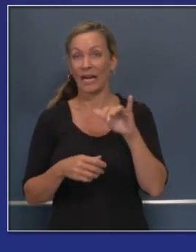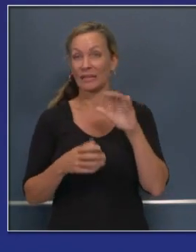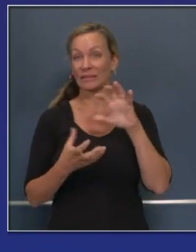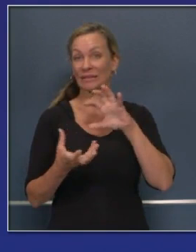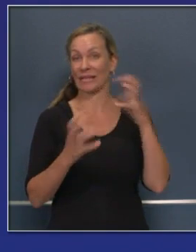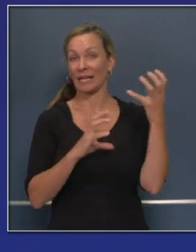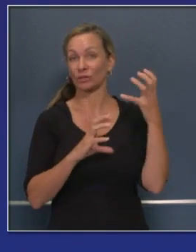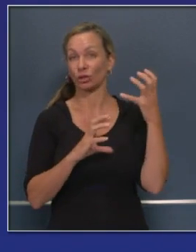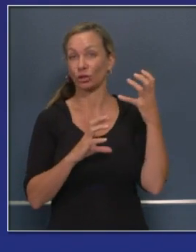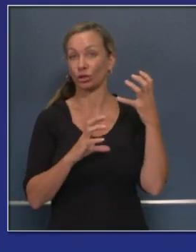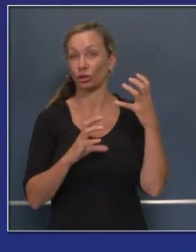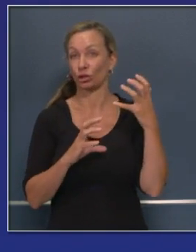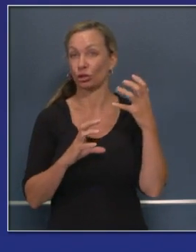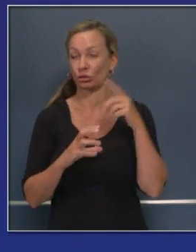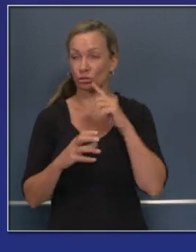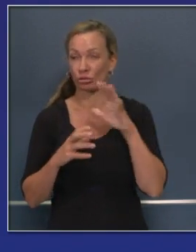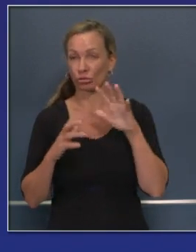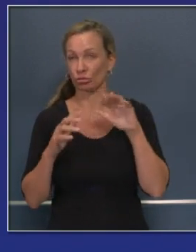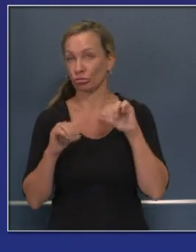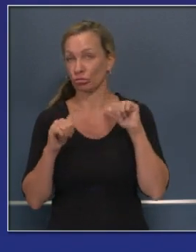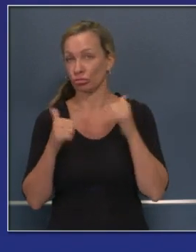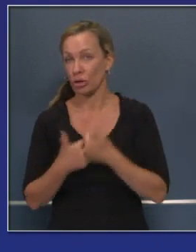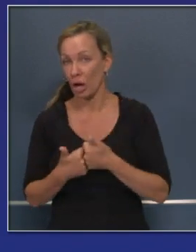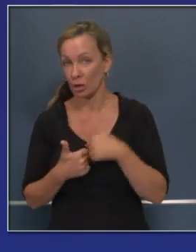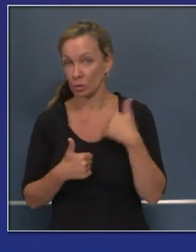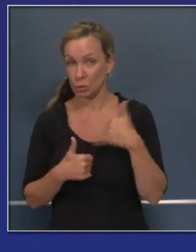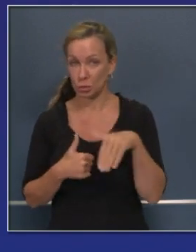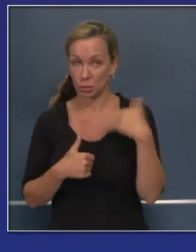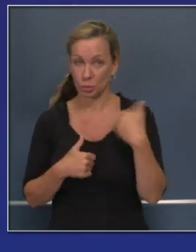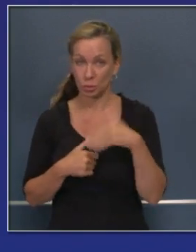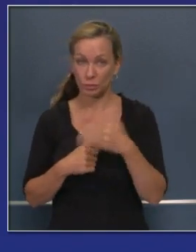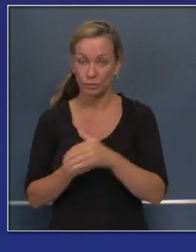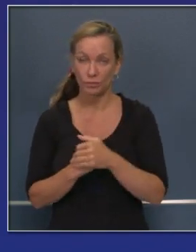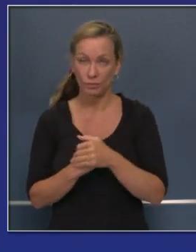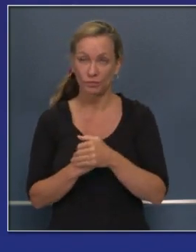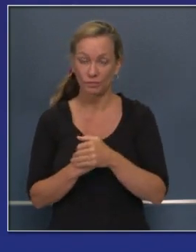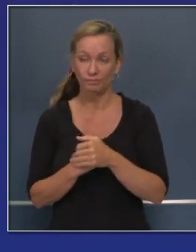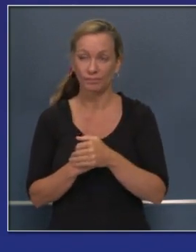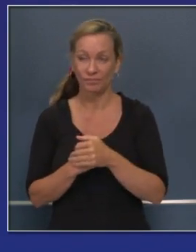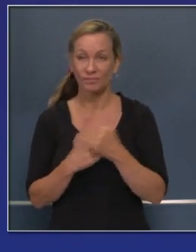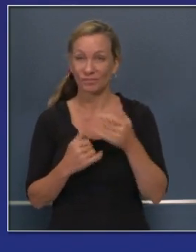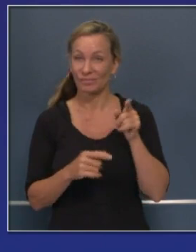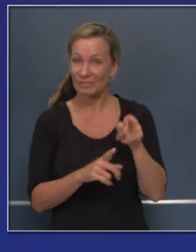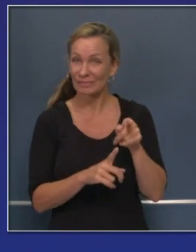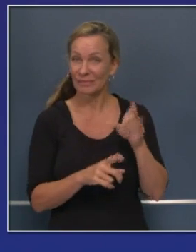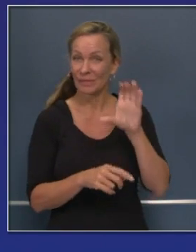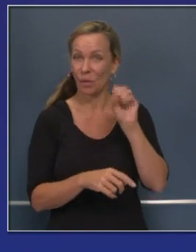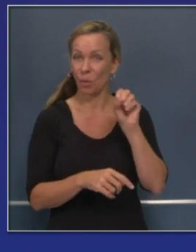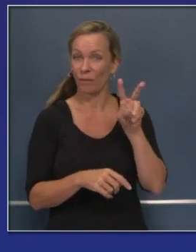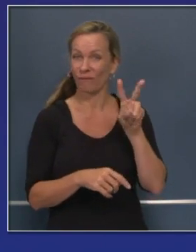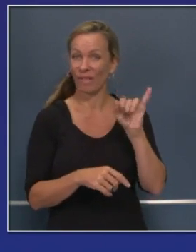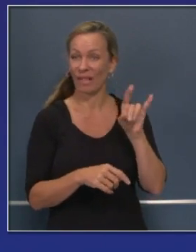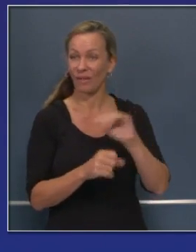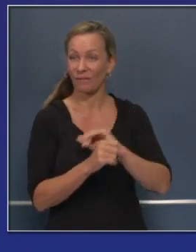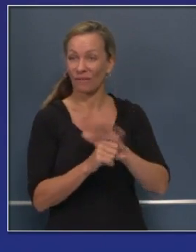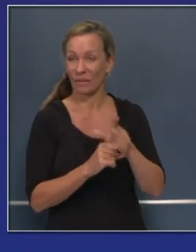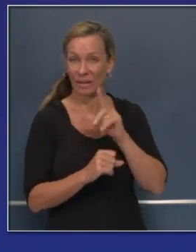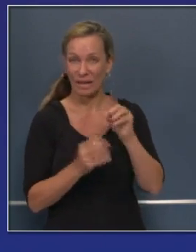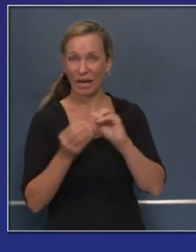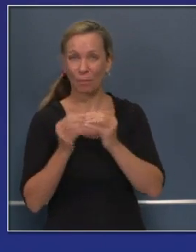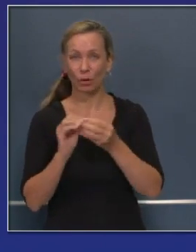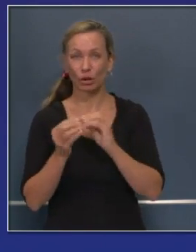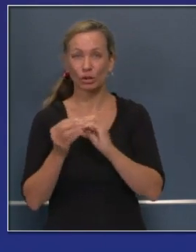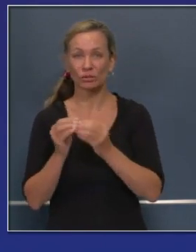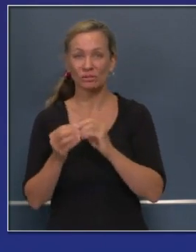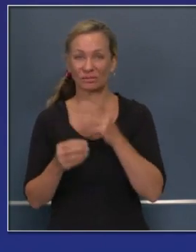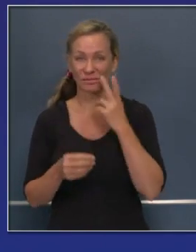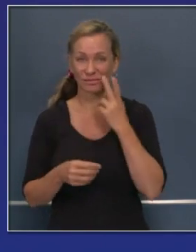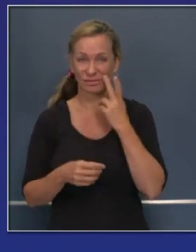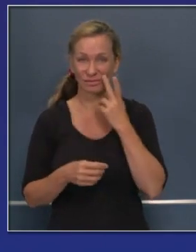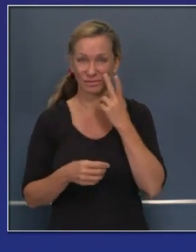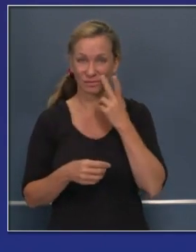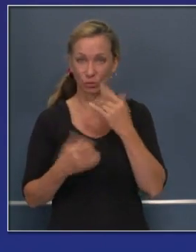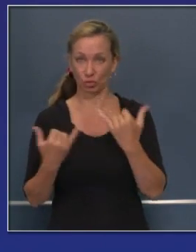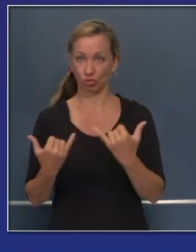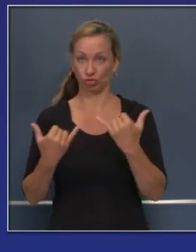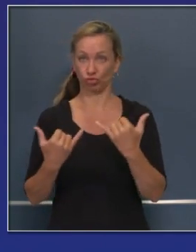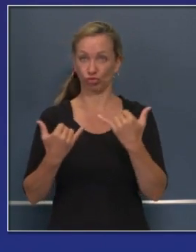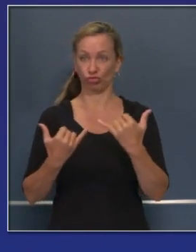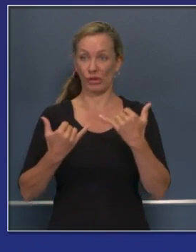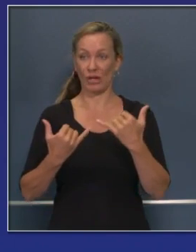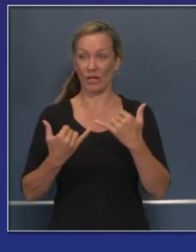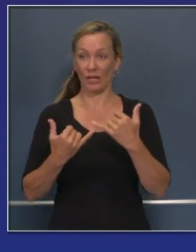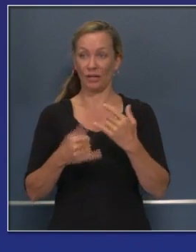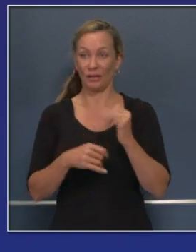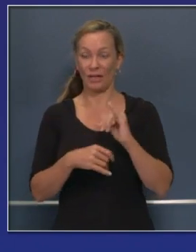IT’S ALWAYS TIMELY TO REMIND EVERYBODY OF THE CHALLENGES WE CONTINUE TO FACE IN TERMS OF THE PANDEMIC AND THE CASE NUMBERS RELATED TO COVID-19.